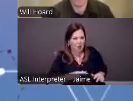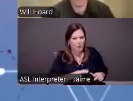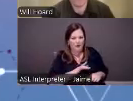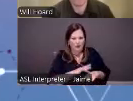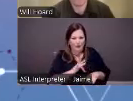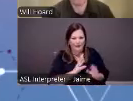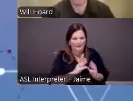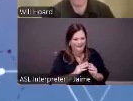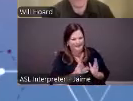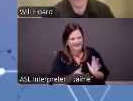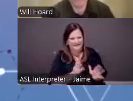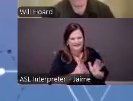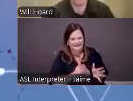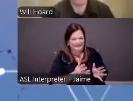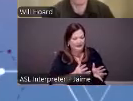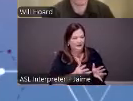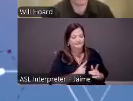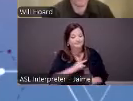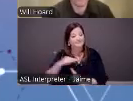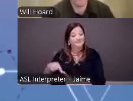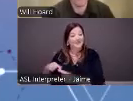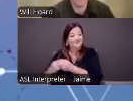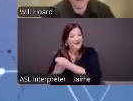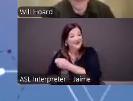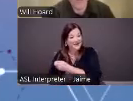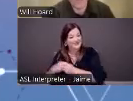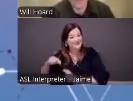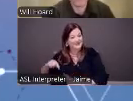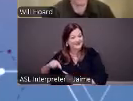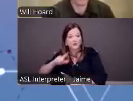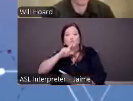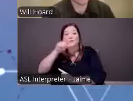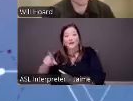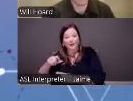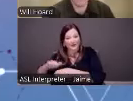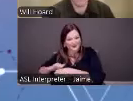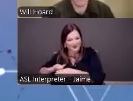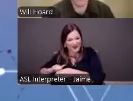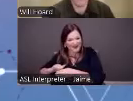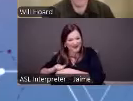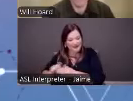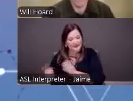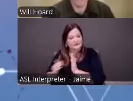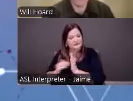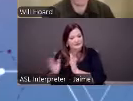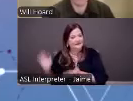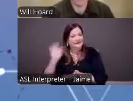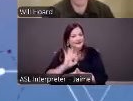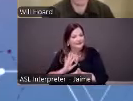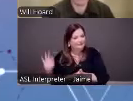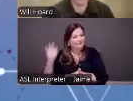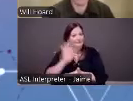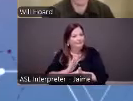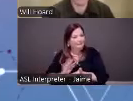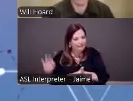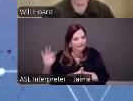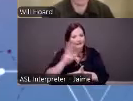I went back to the real training and just kept repeating things, and it broke through, I felt.